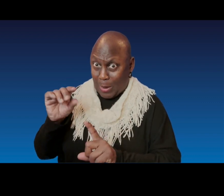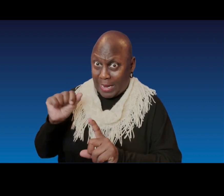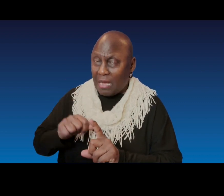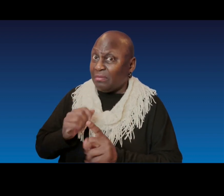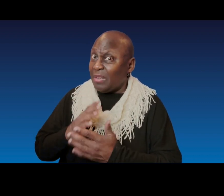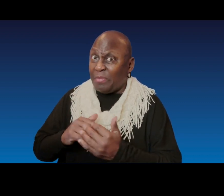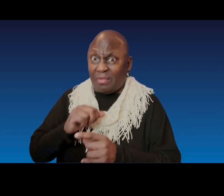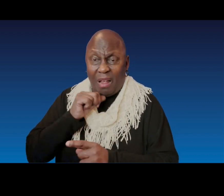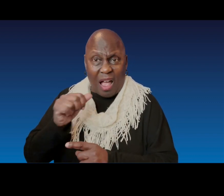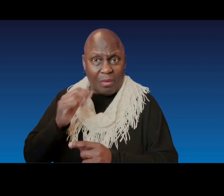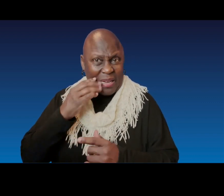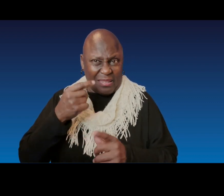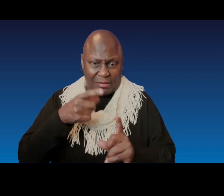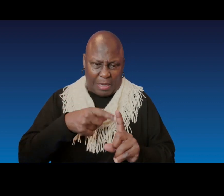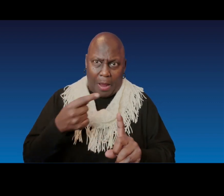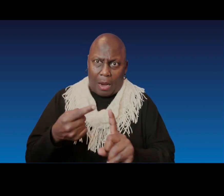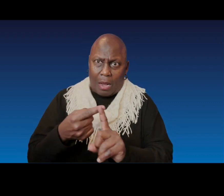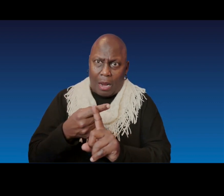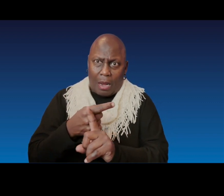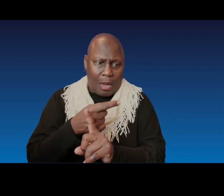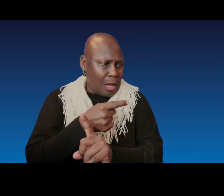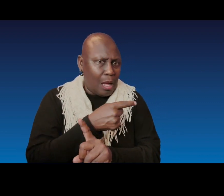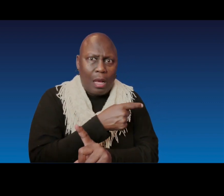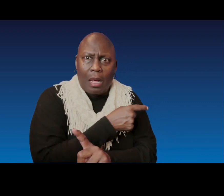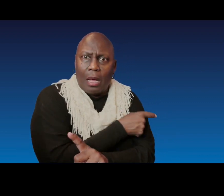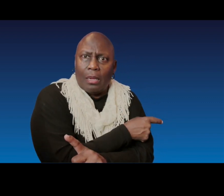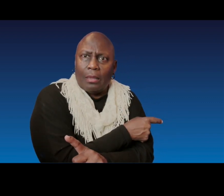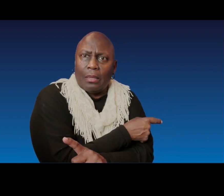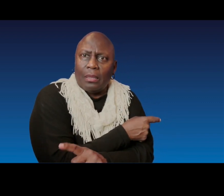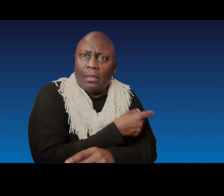And it also depends on aptitude, which is different from attitude.